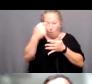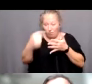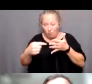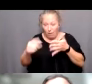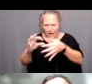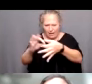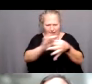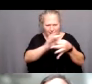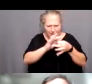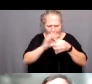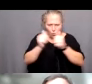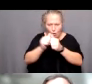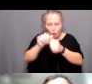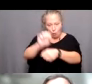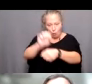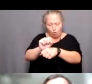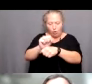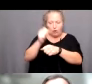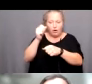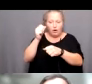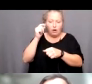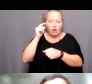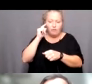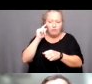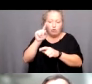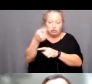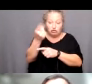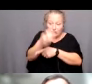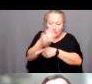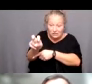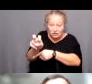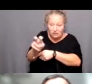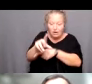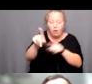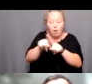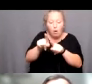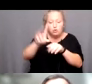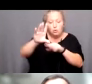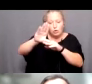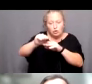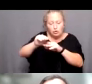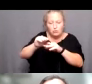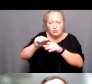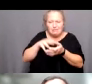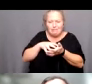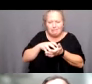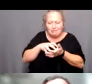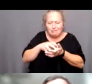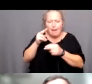with our work on a just transition as well as reducing vulnerability and building greater climate